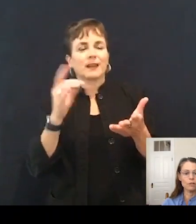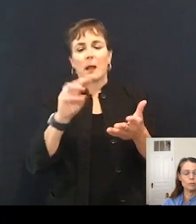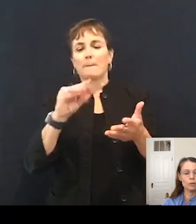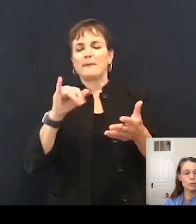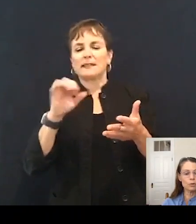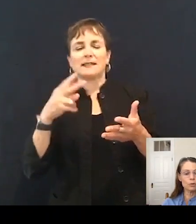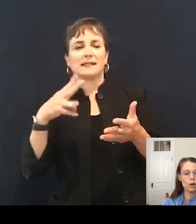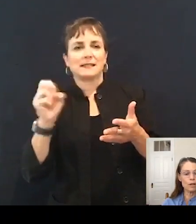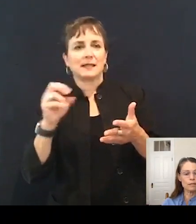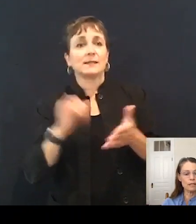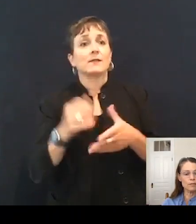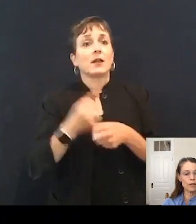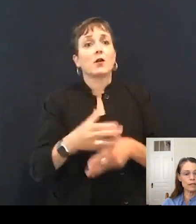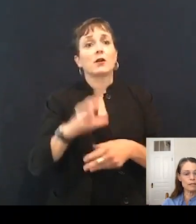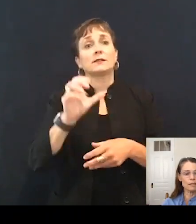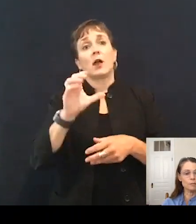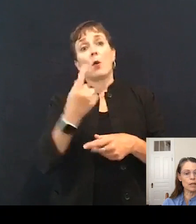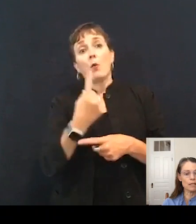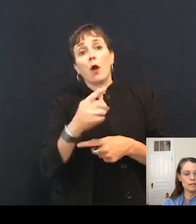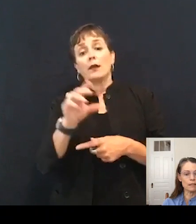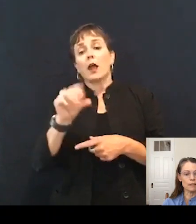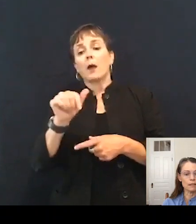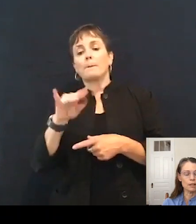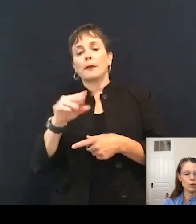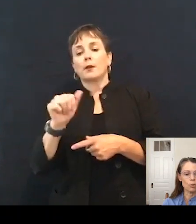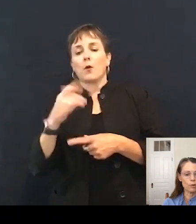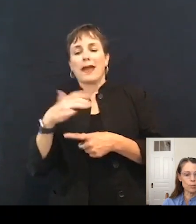Those in blue cause defects in splicing, or